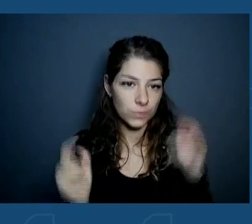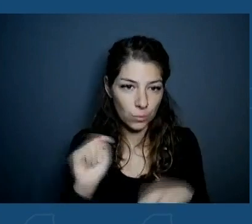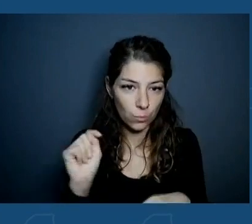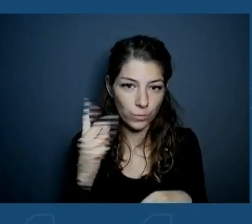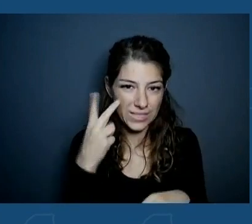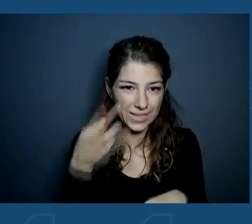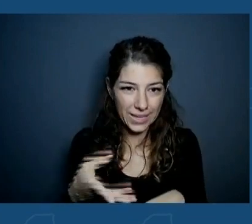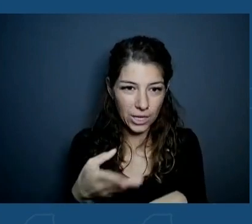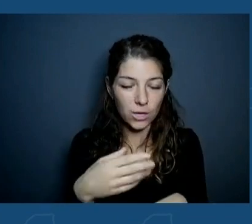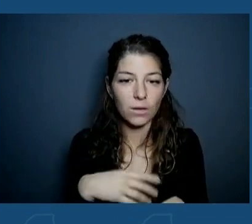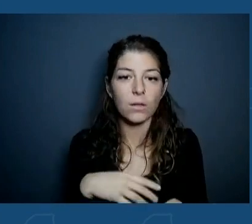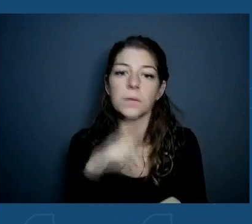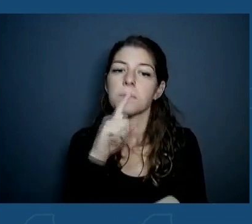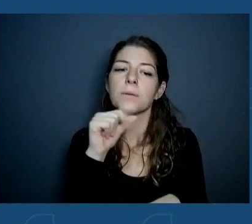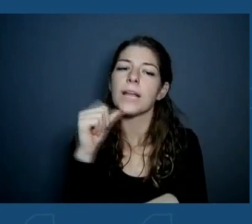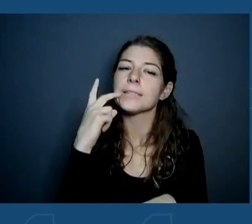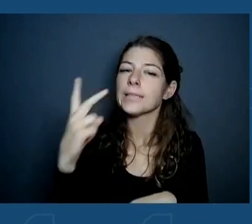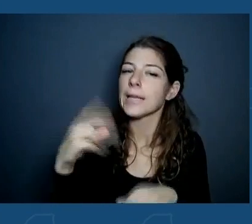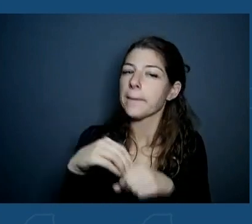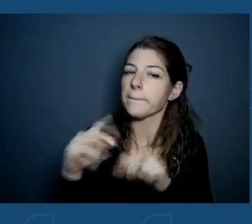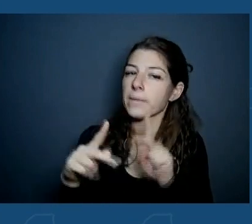SO IN OTHER WORDS WE ARE